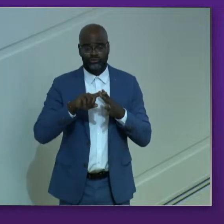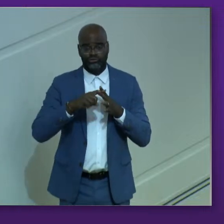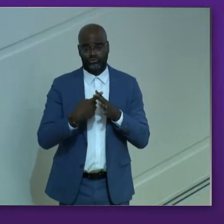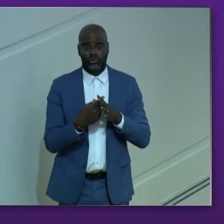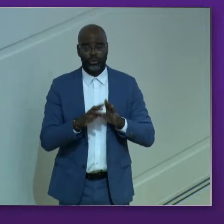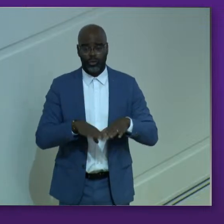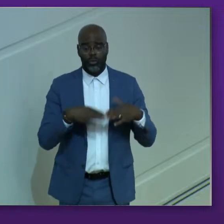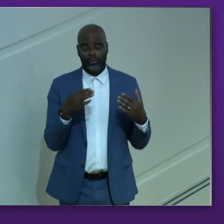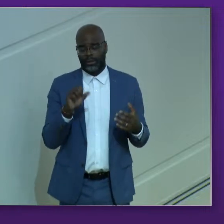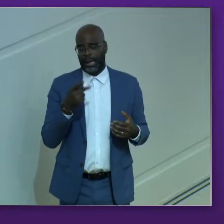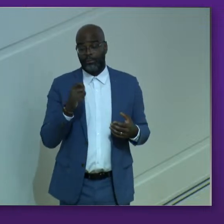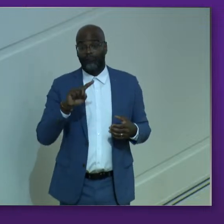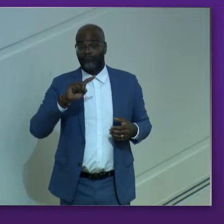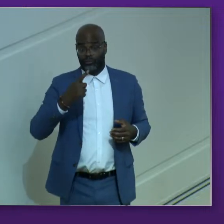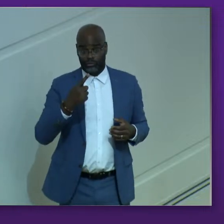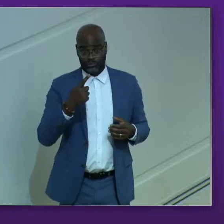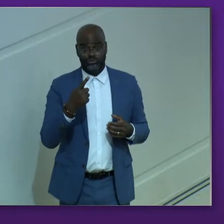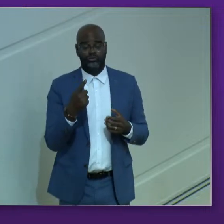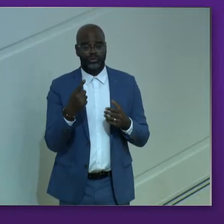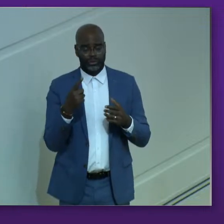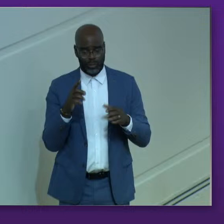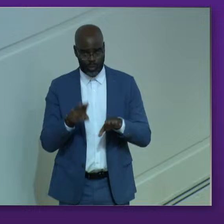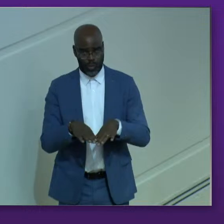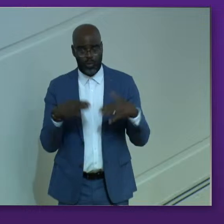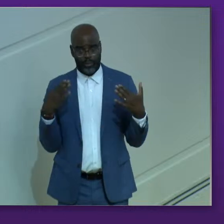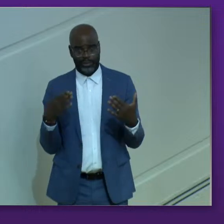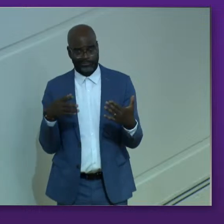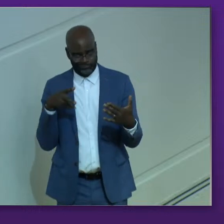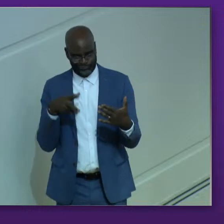WELCOMING INCLUSIVE APPROACH TO